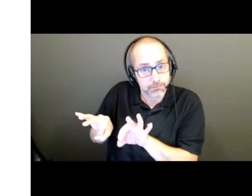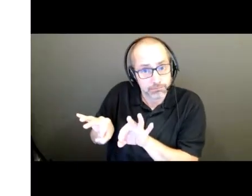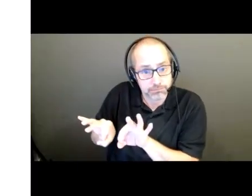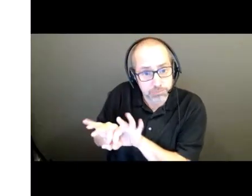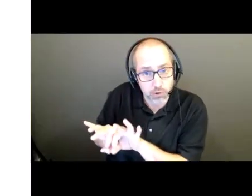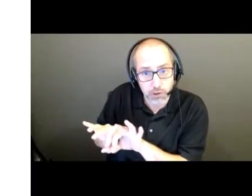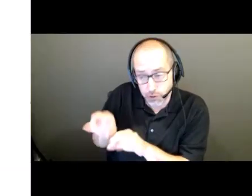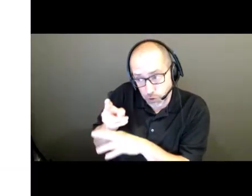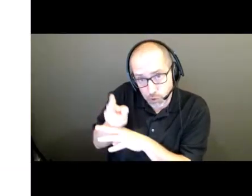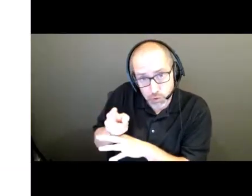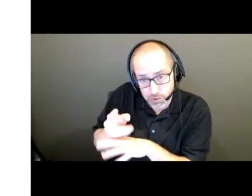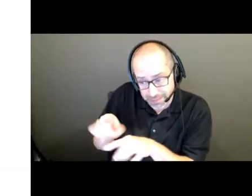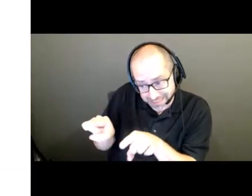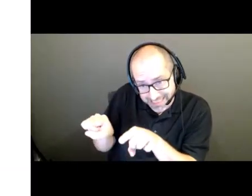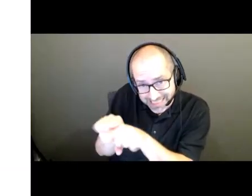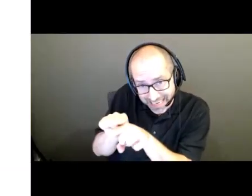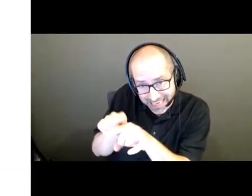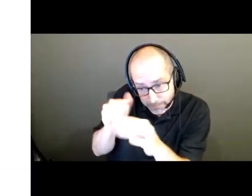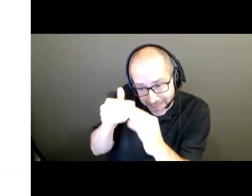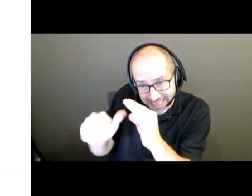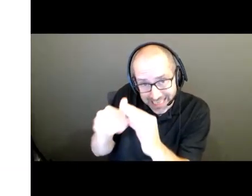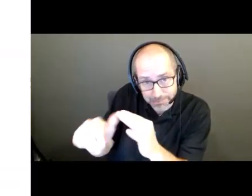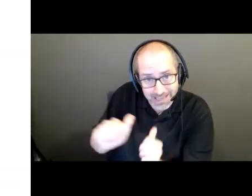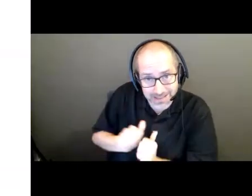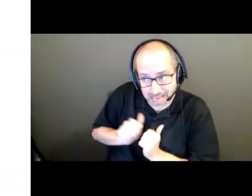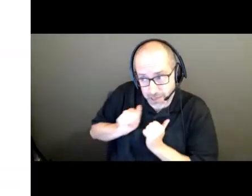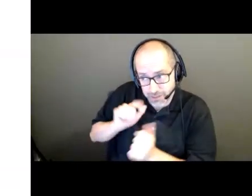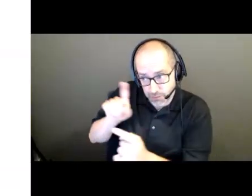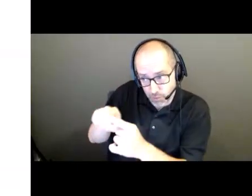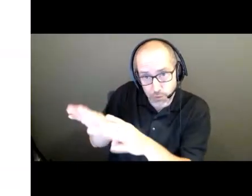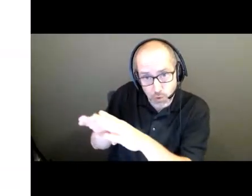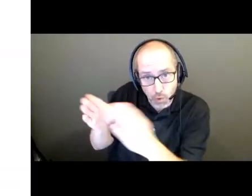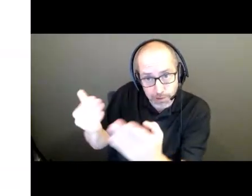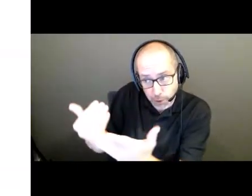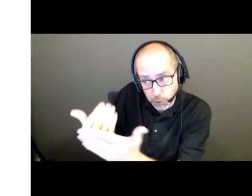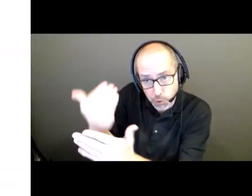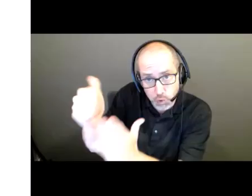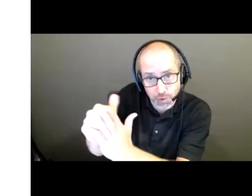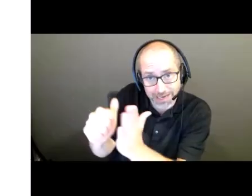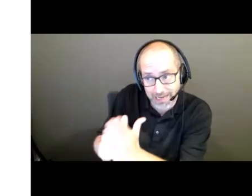email when creating your new account to ensure that your history and